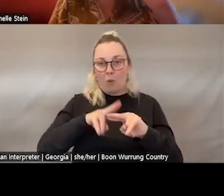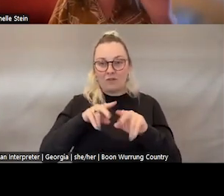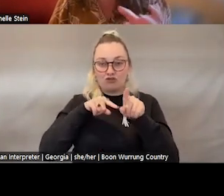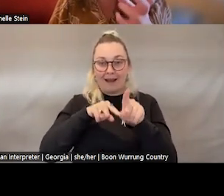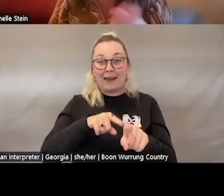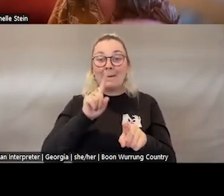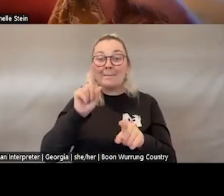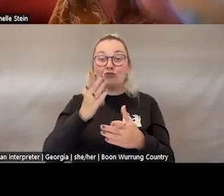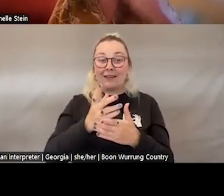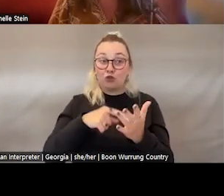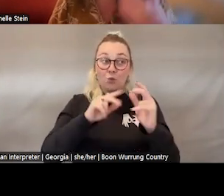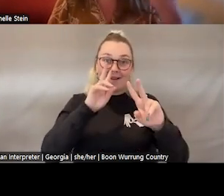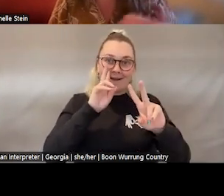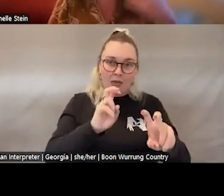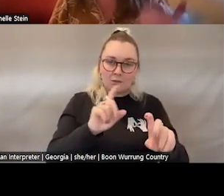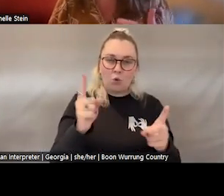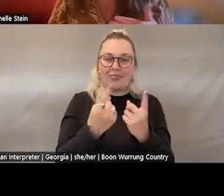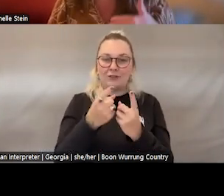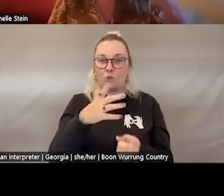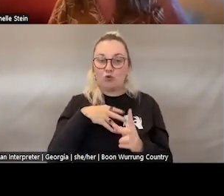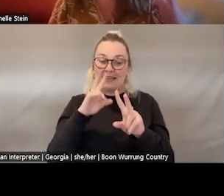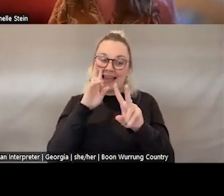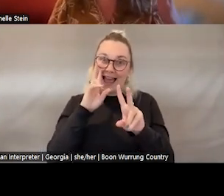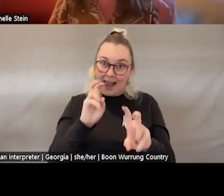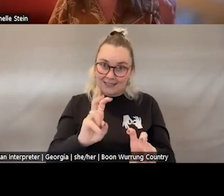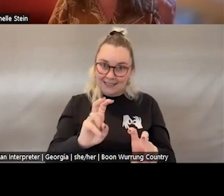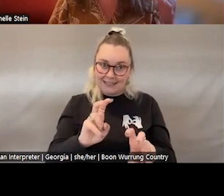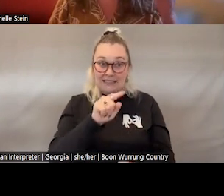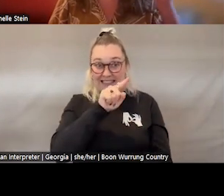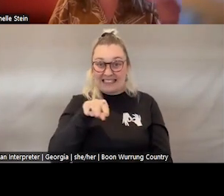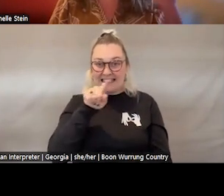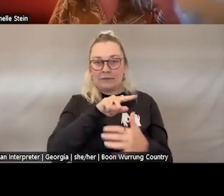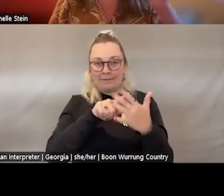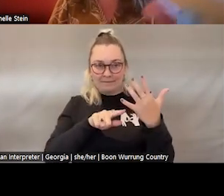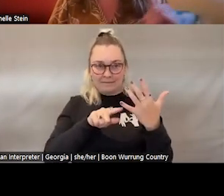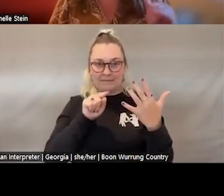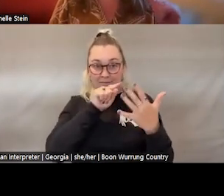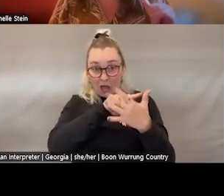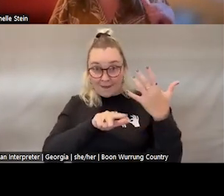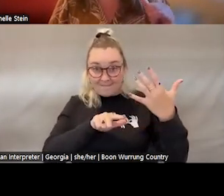terms of analysing, what other things you want to be analysing, these are the five things you